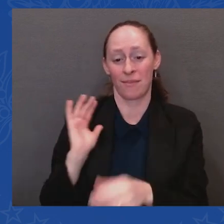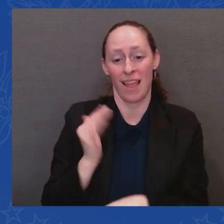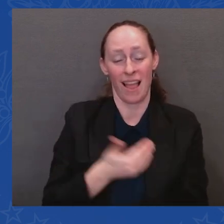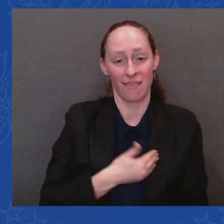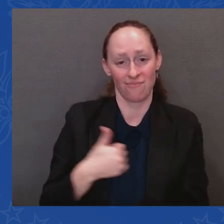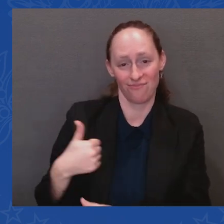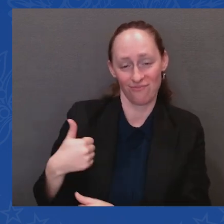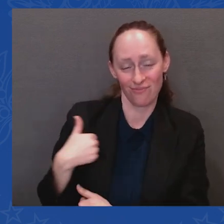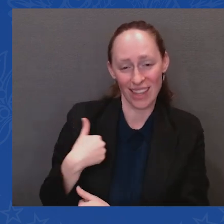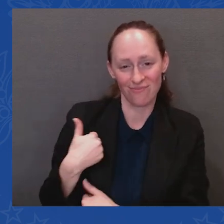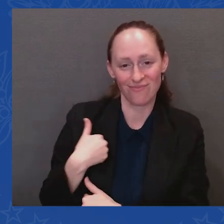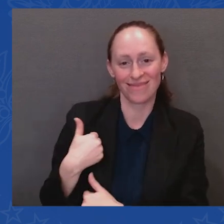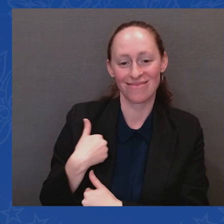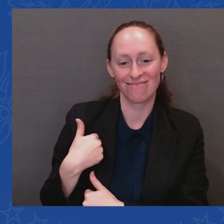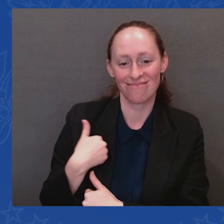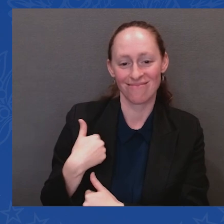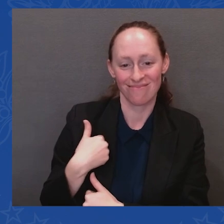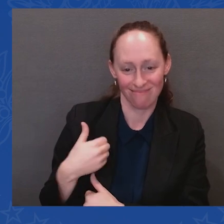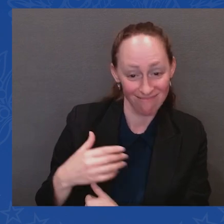and, equally as important, their families.